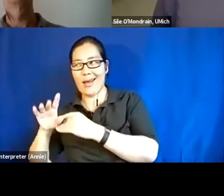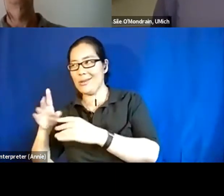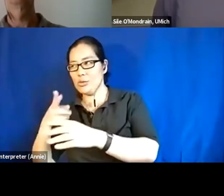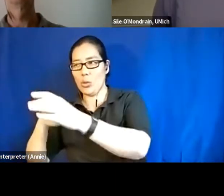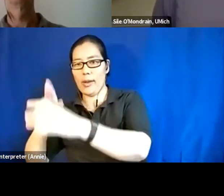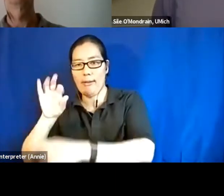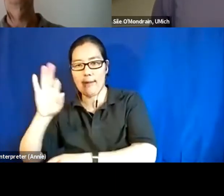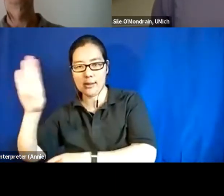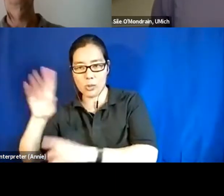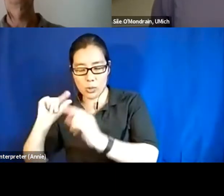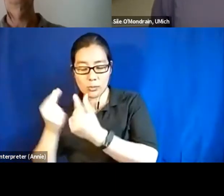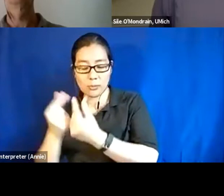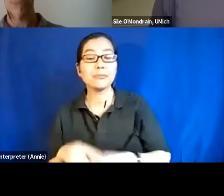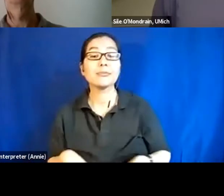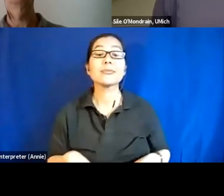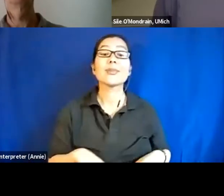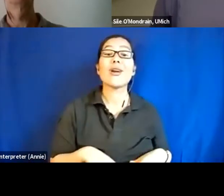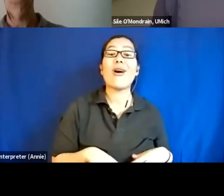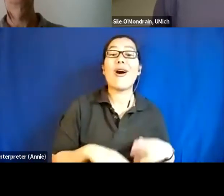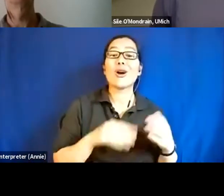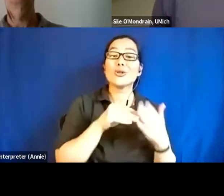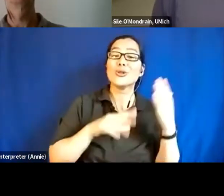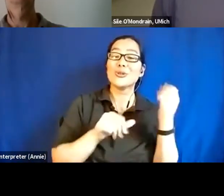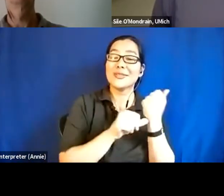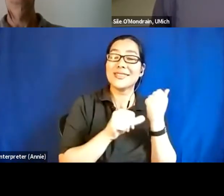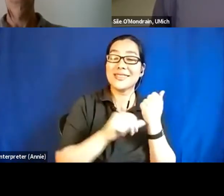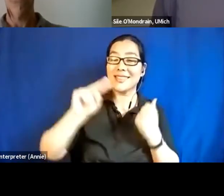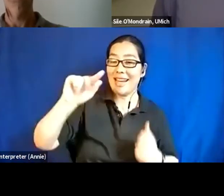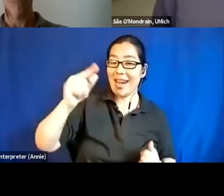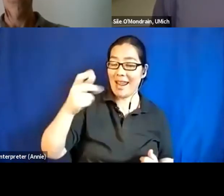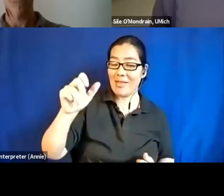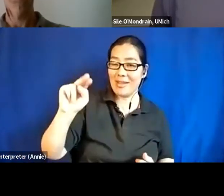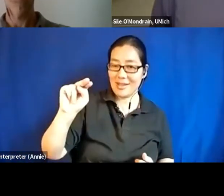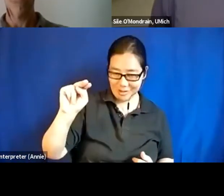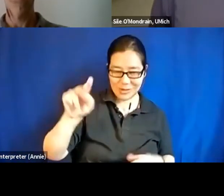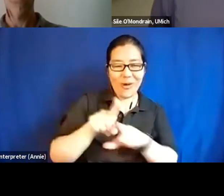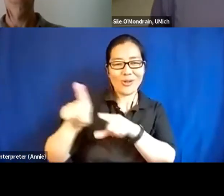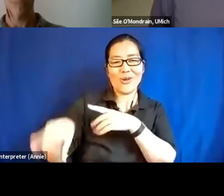handy student assistant Nathan has posted the links to the Facebook group and